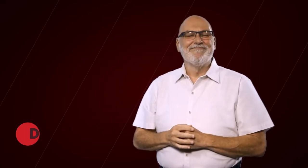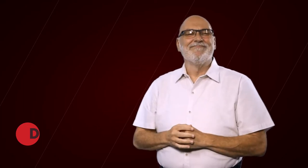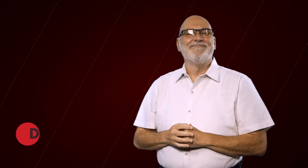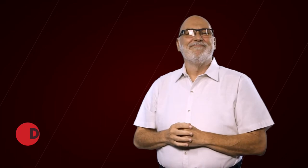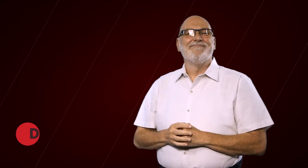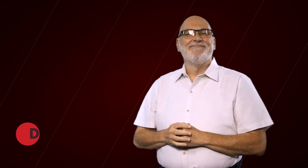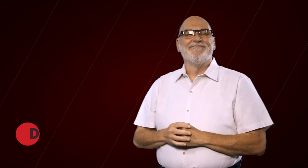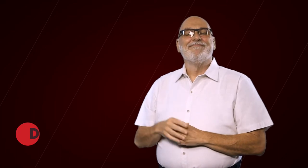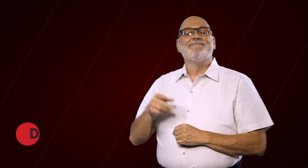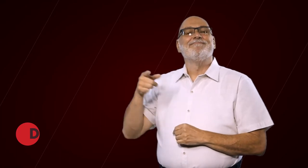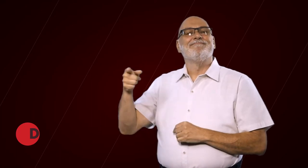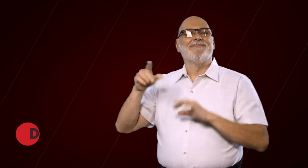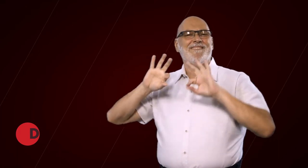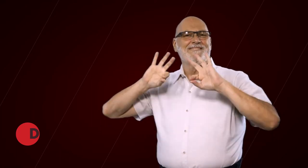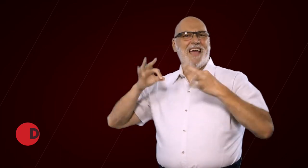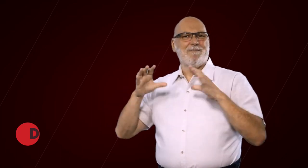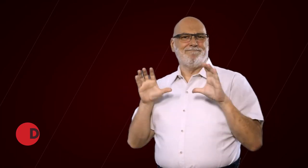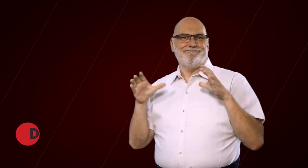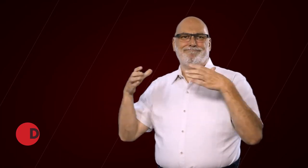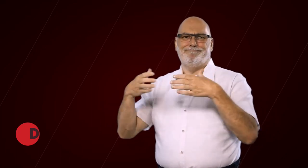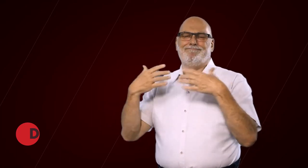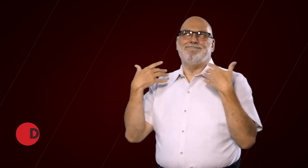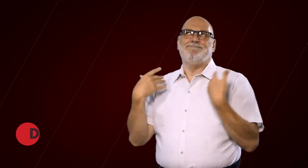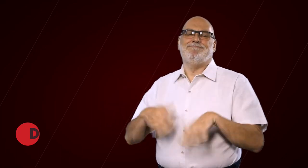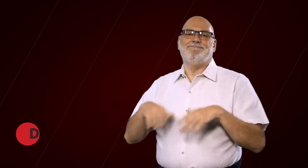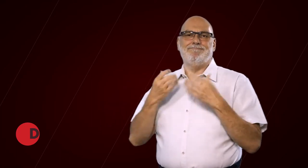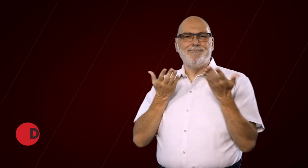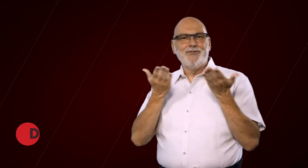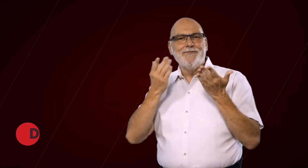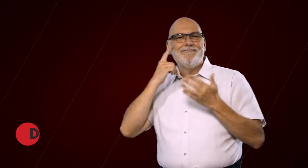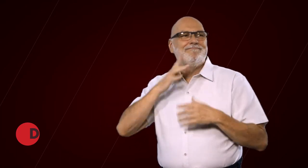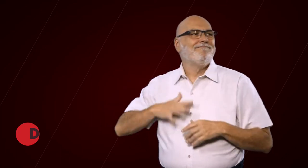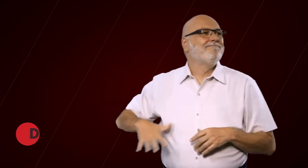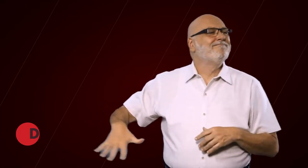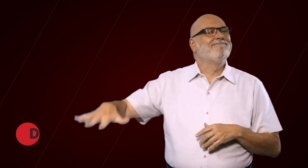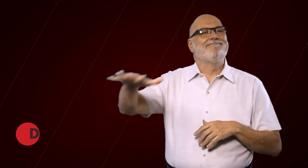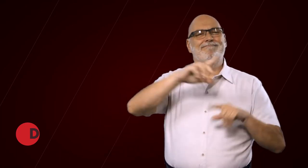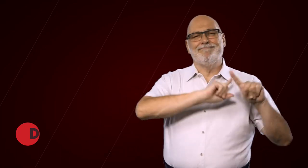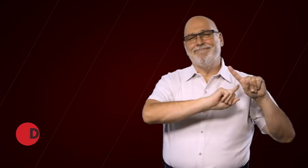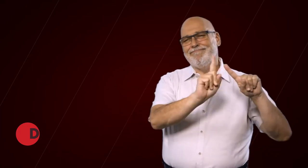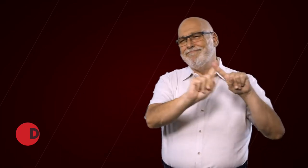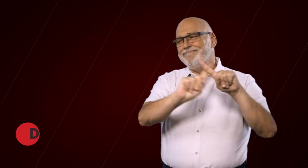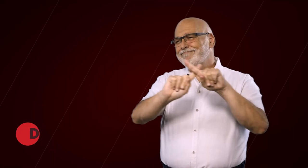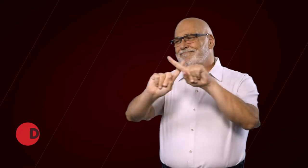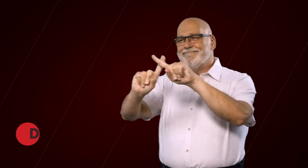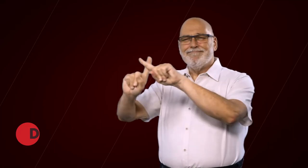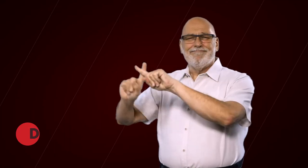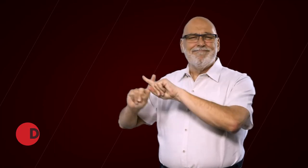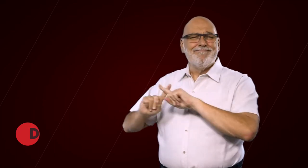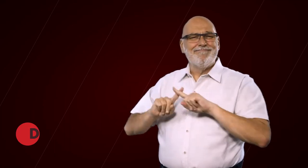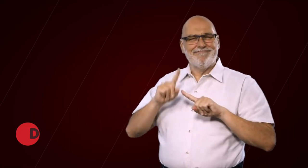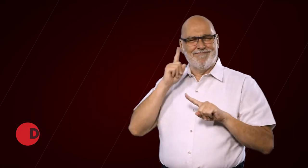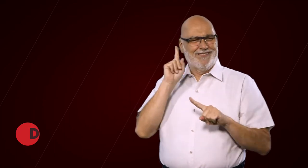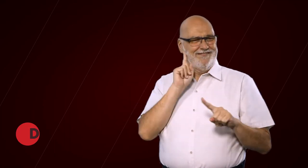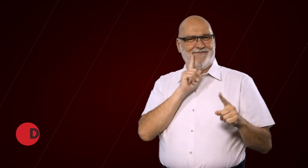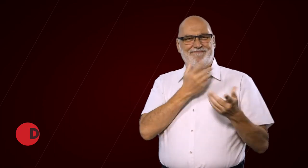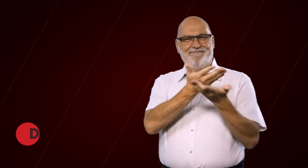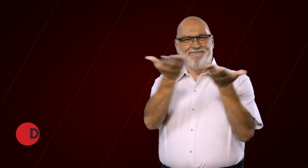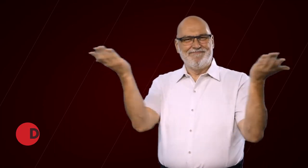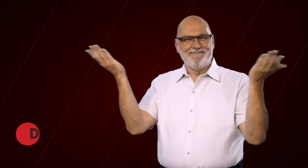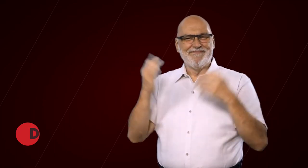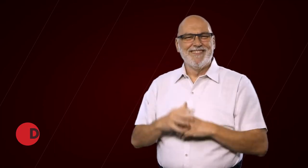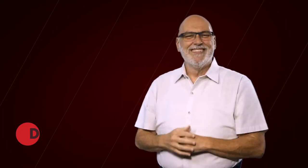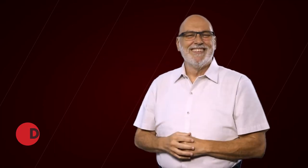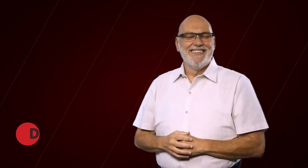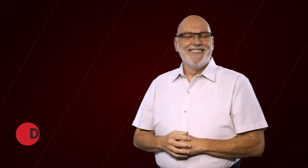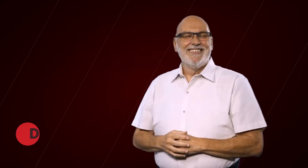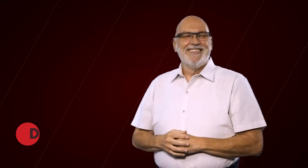He comes from a family who serve people in many different capacities.